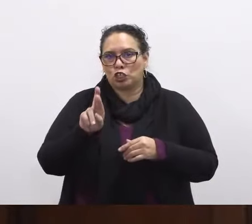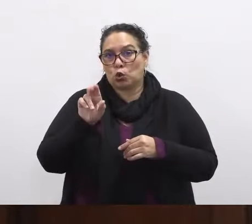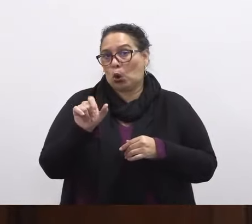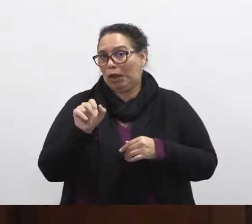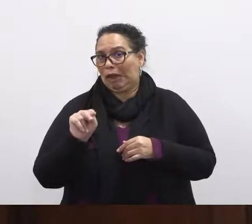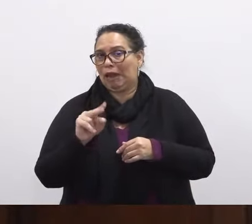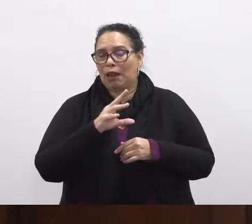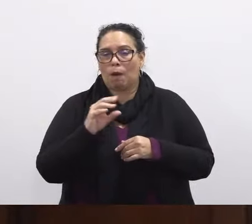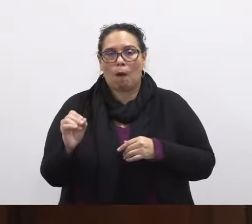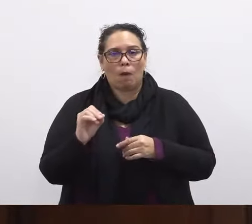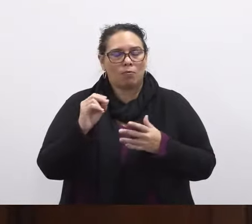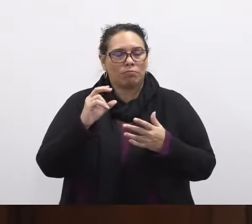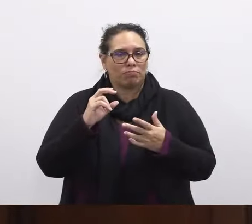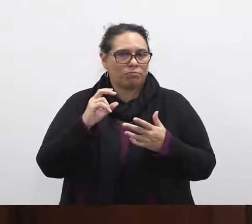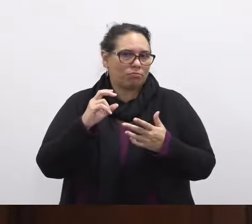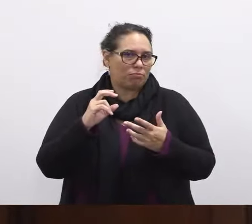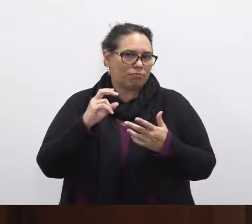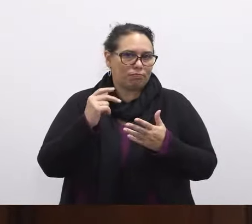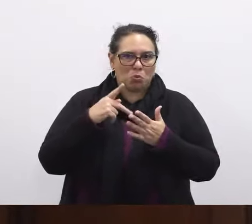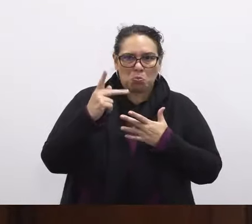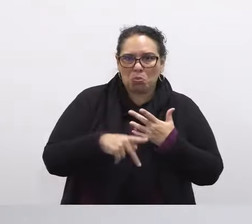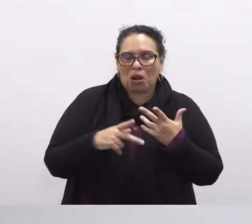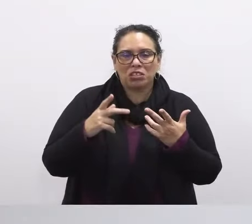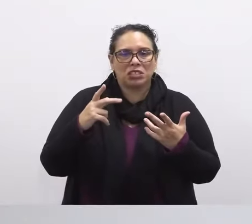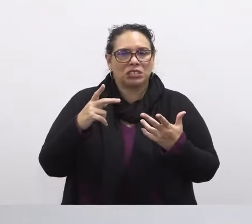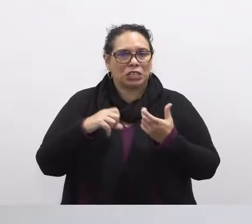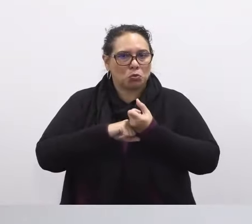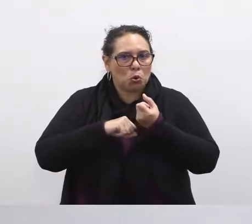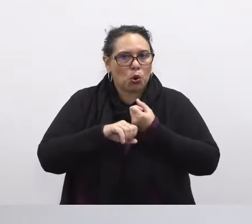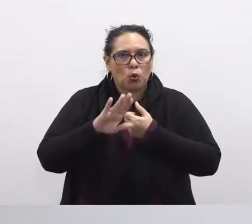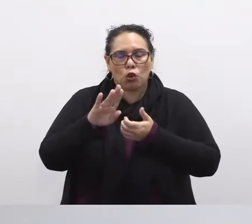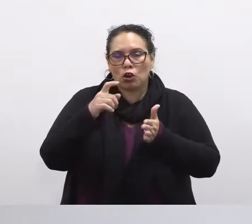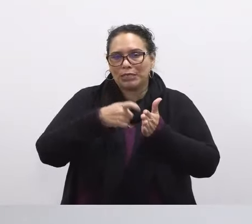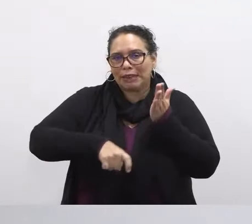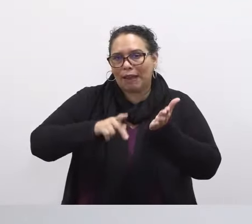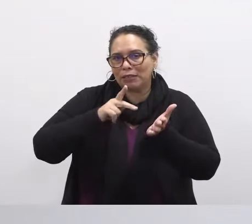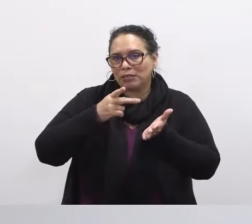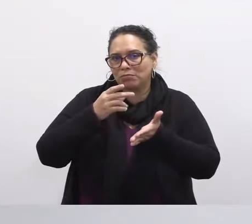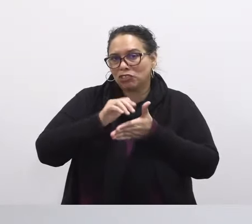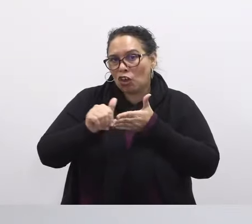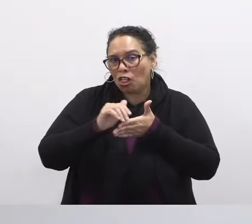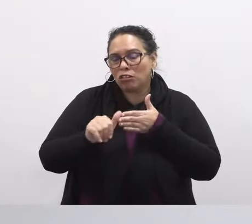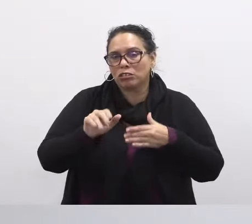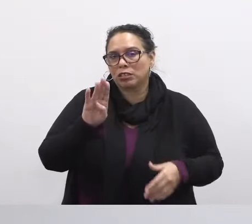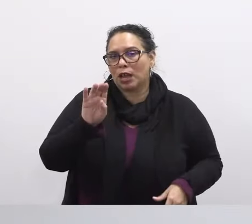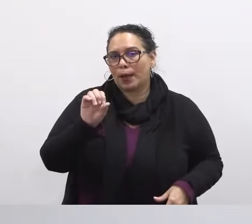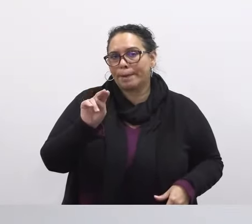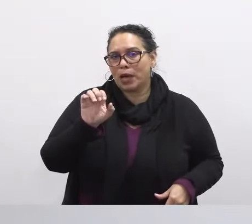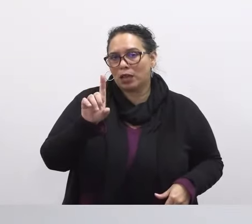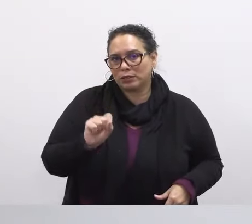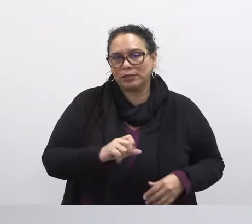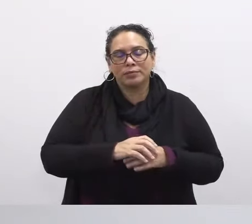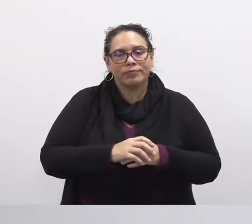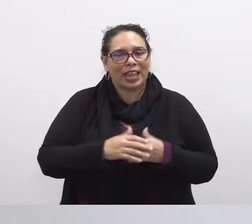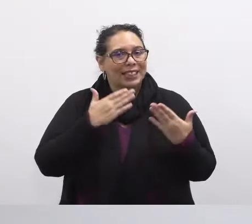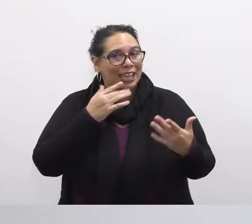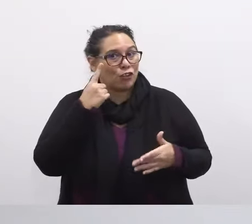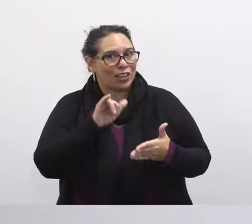with your tax dollars and bonds. Thank you for that. Superintendent's report. Thank you.